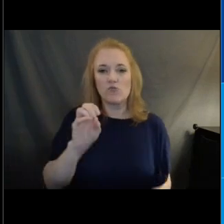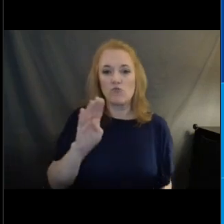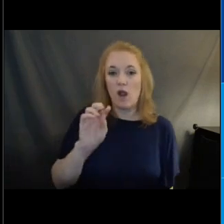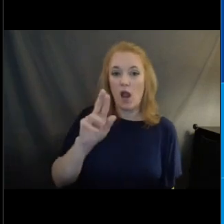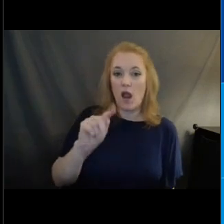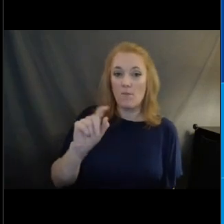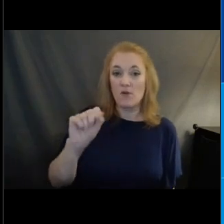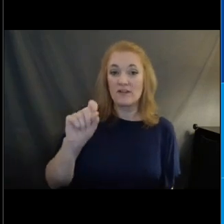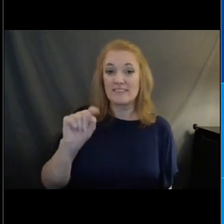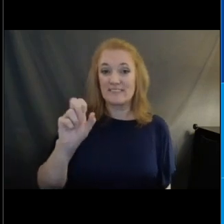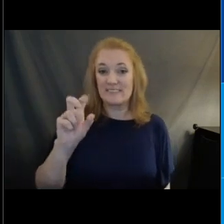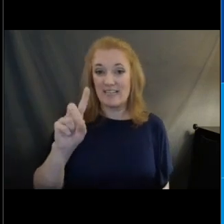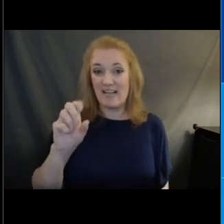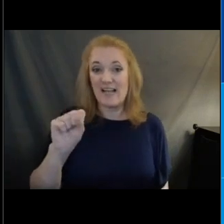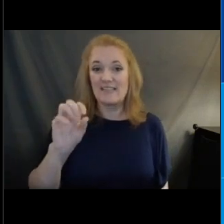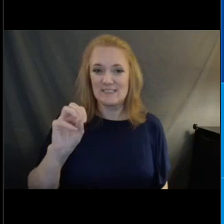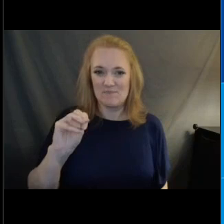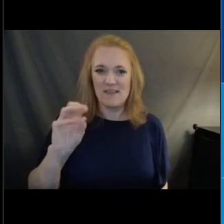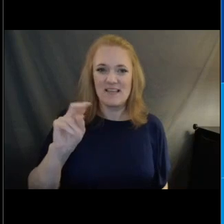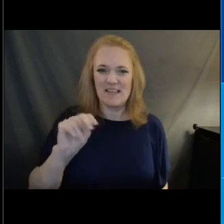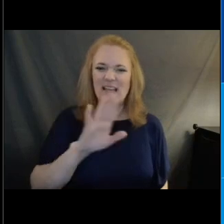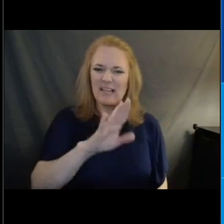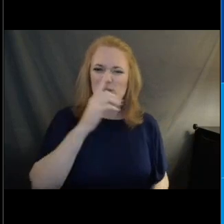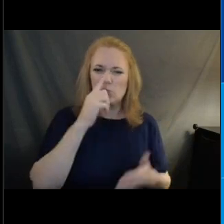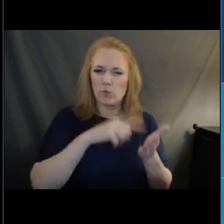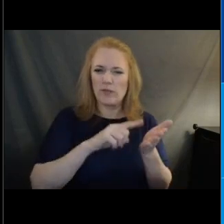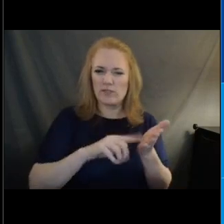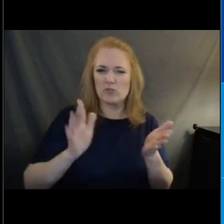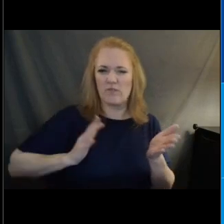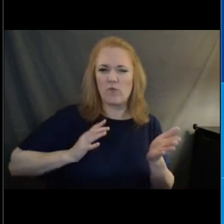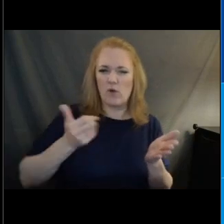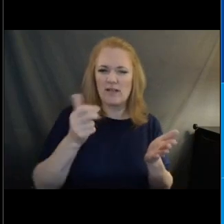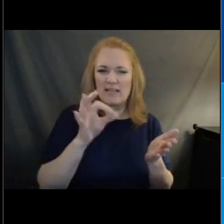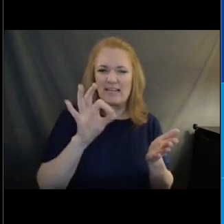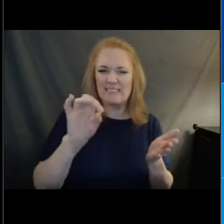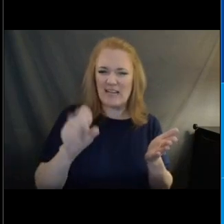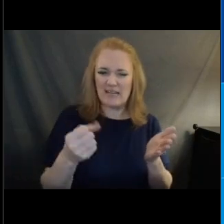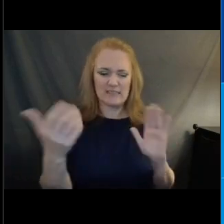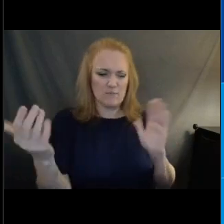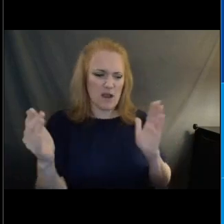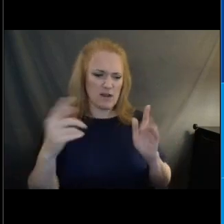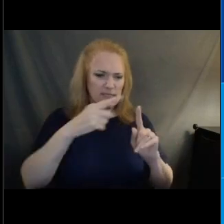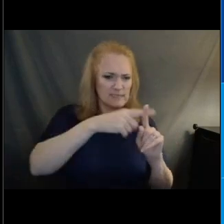in the 1970s, which aimed to measure the combination of temperature and humidity